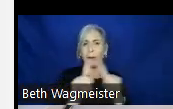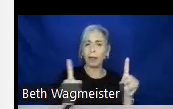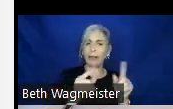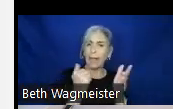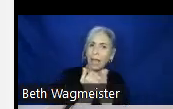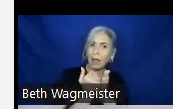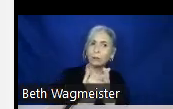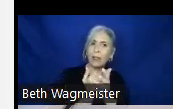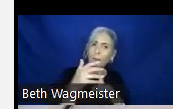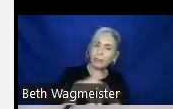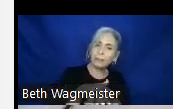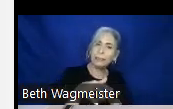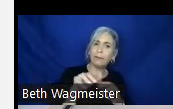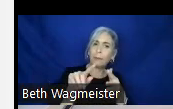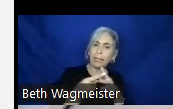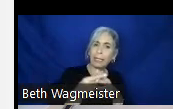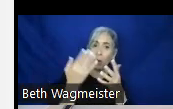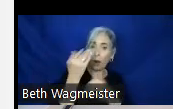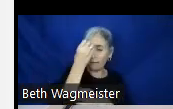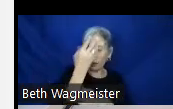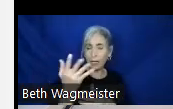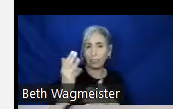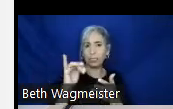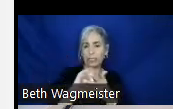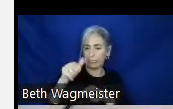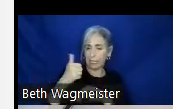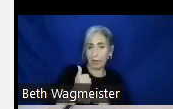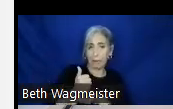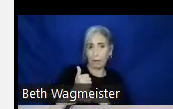Because you get information right in place about what's wrong, basically.